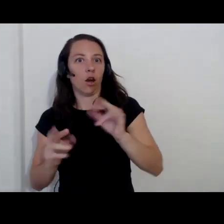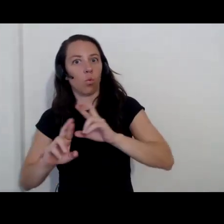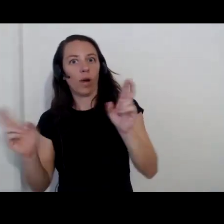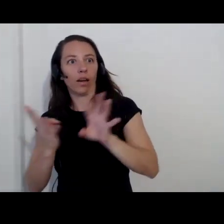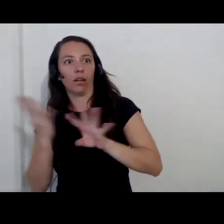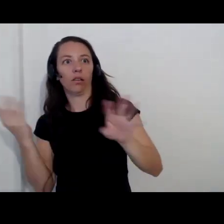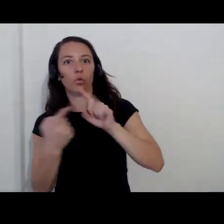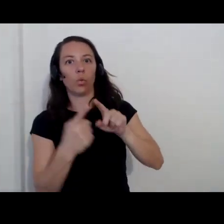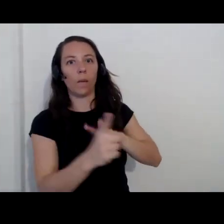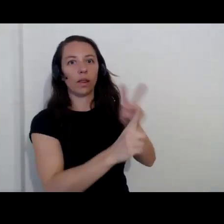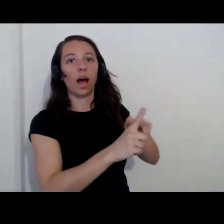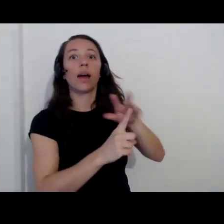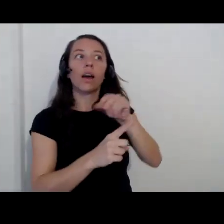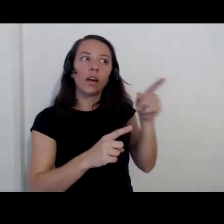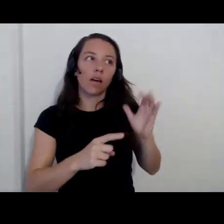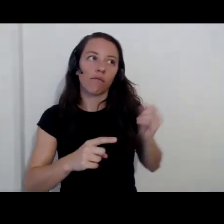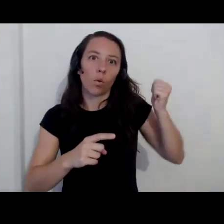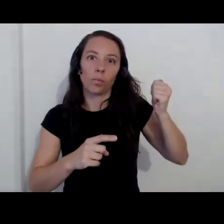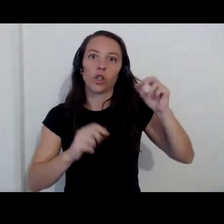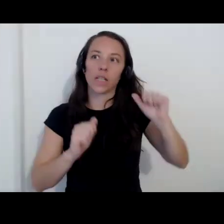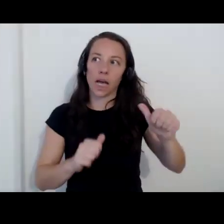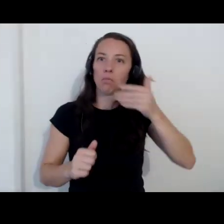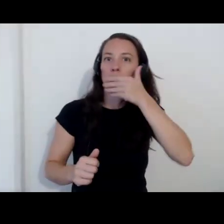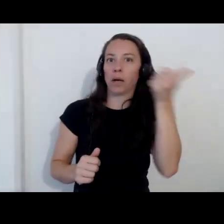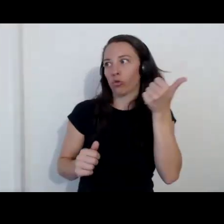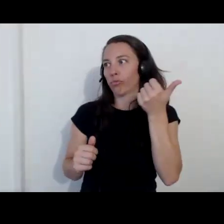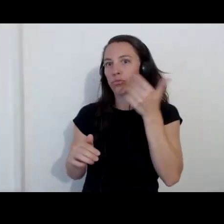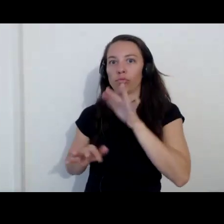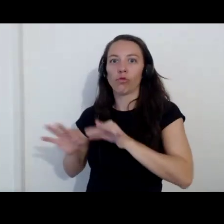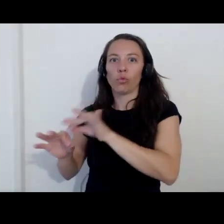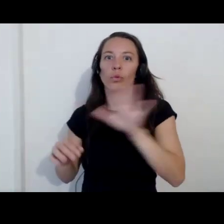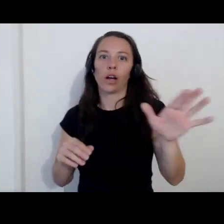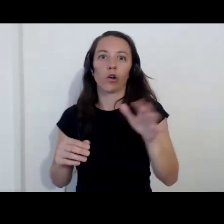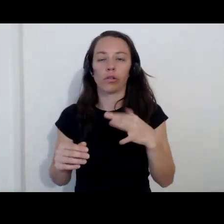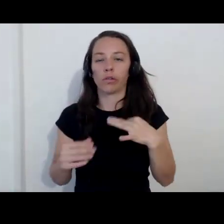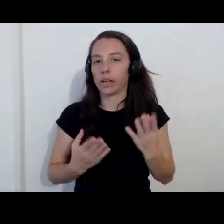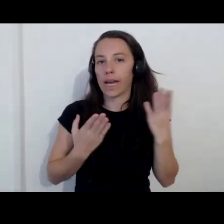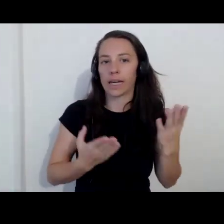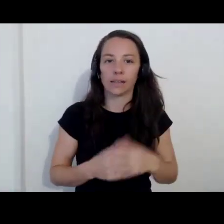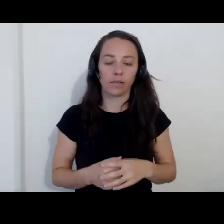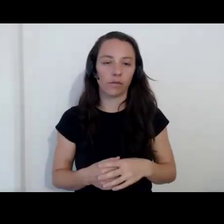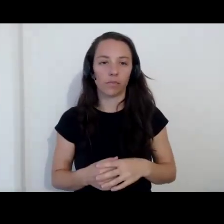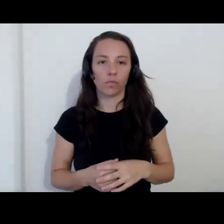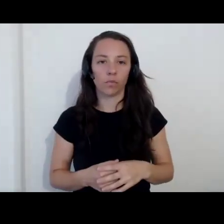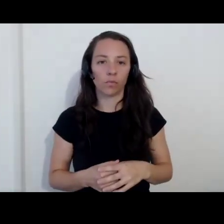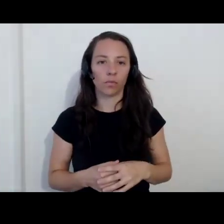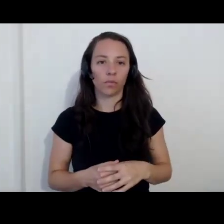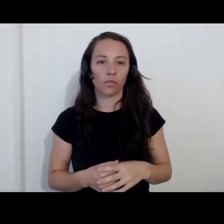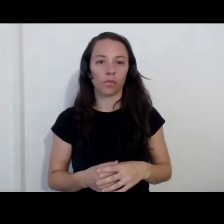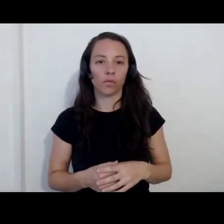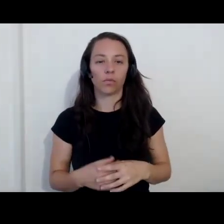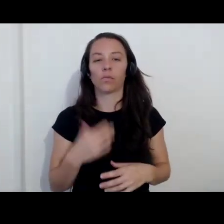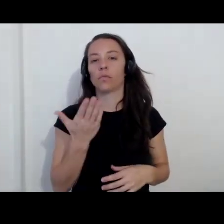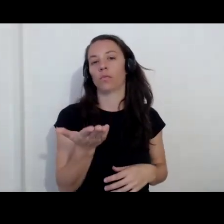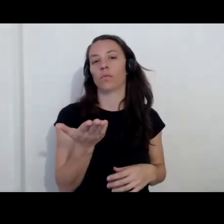to make more informed hiring decisions. So what pathways exist within the creative industries?